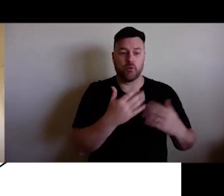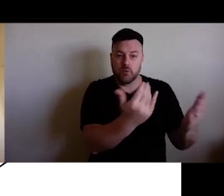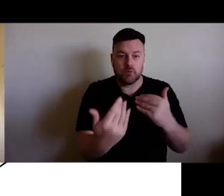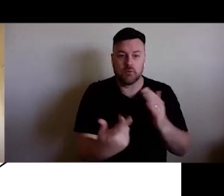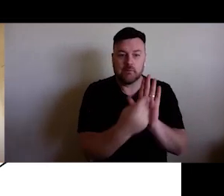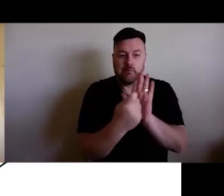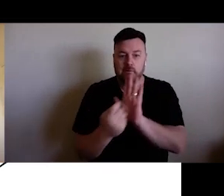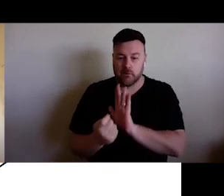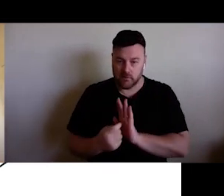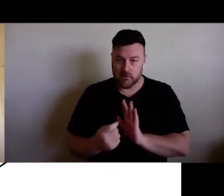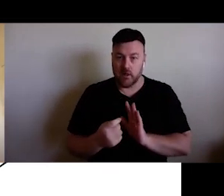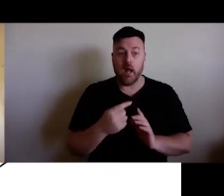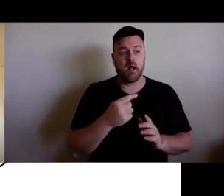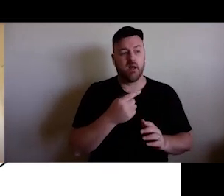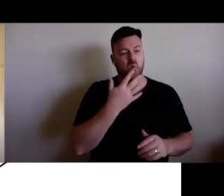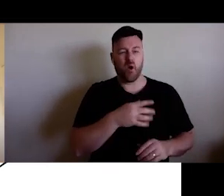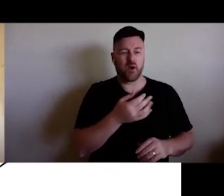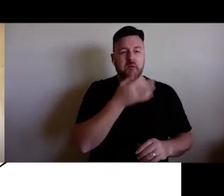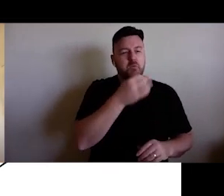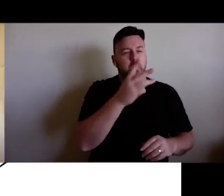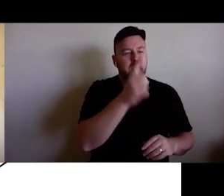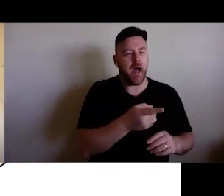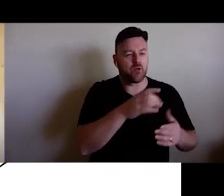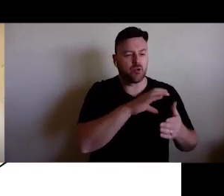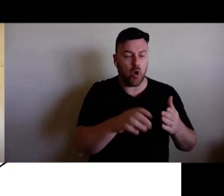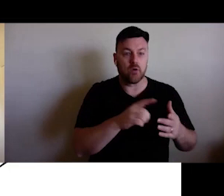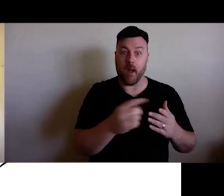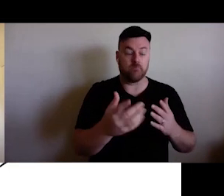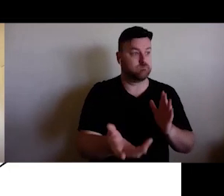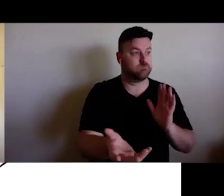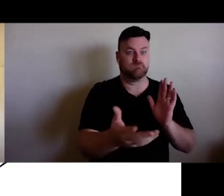public prominence. And the story of that campaign was analysed by